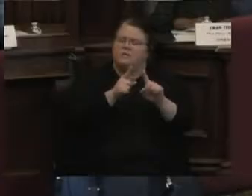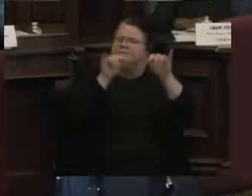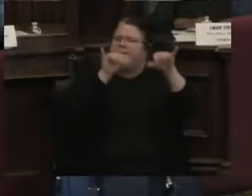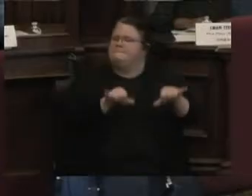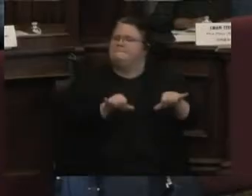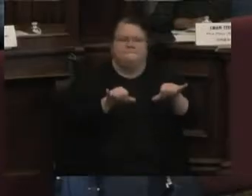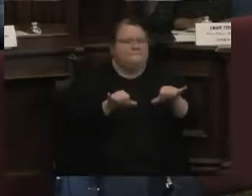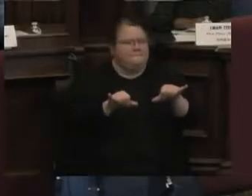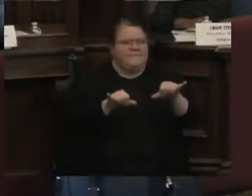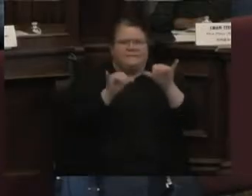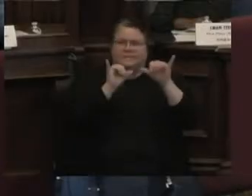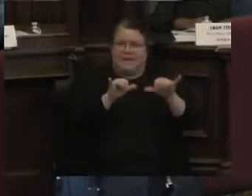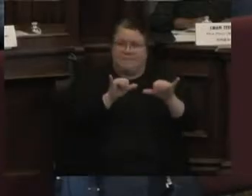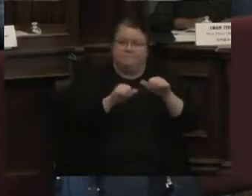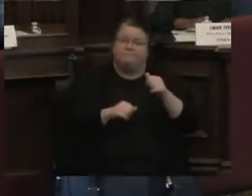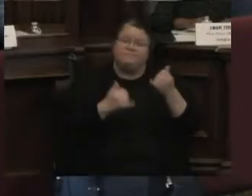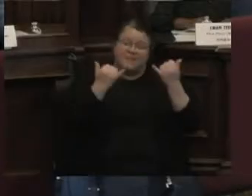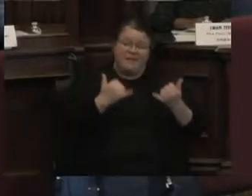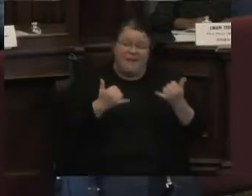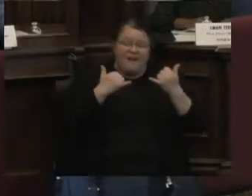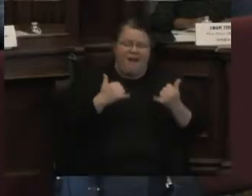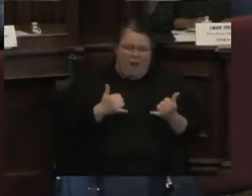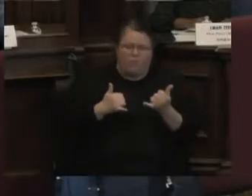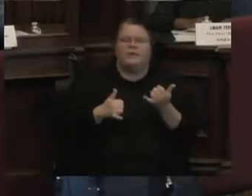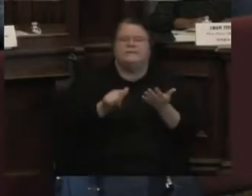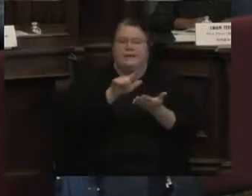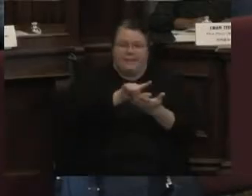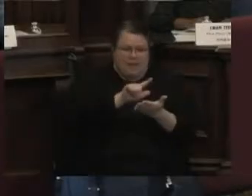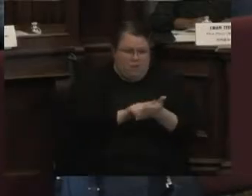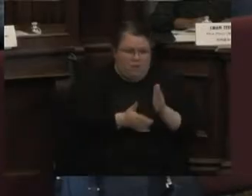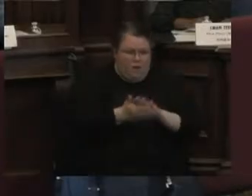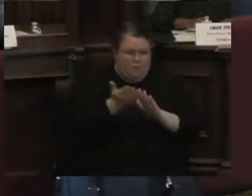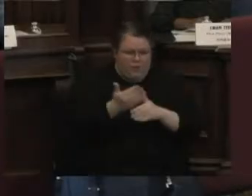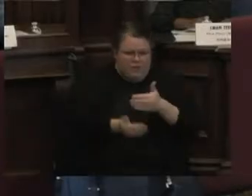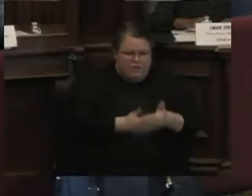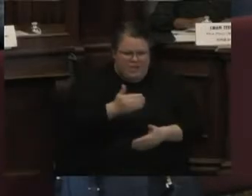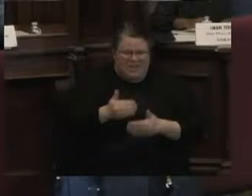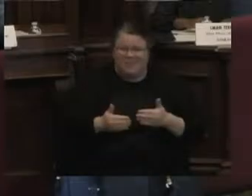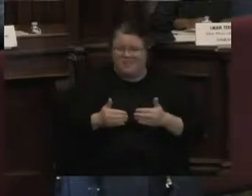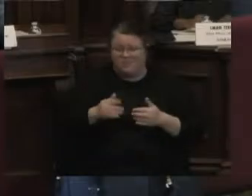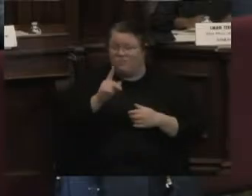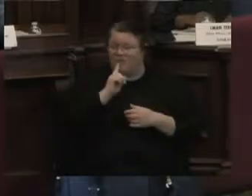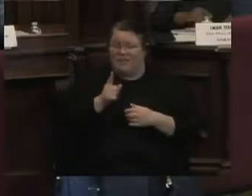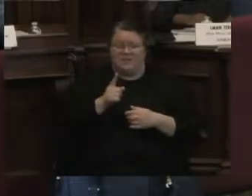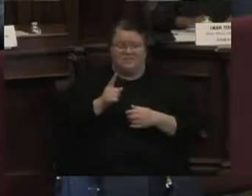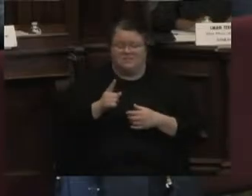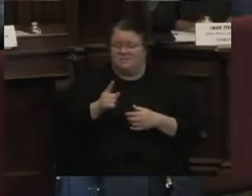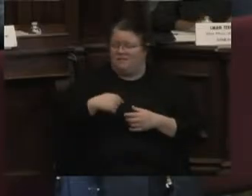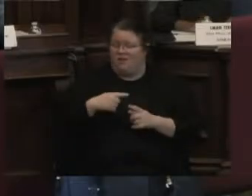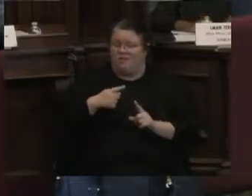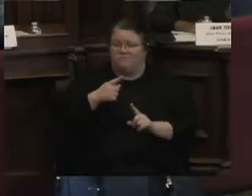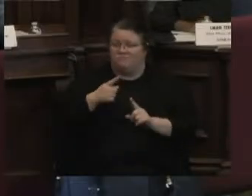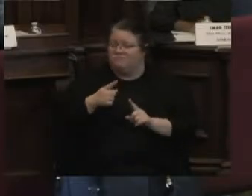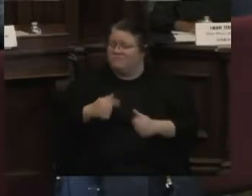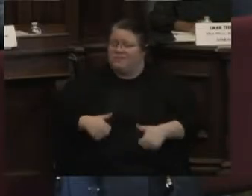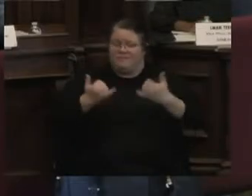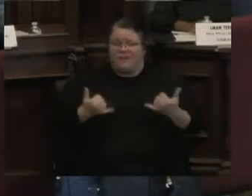sorry. Our mission and vision.